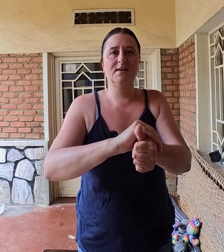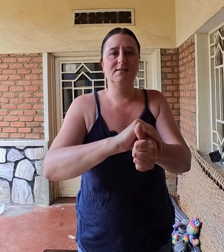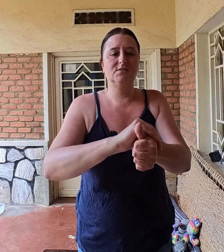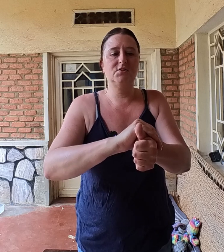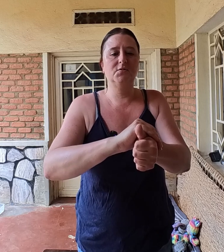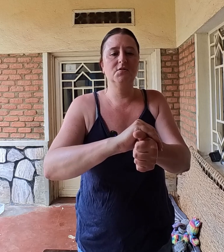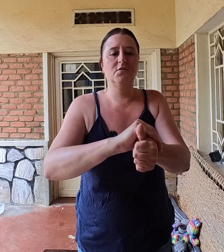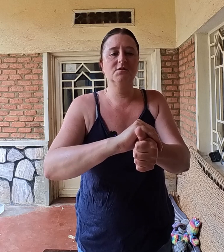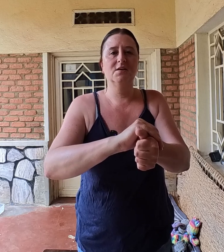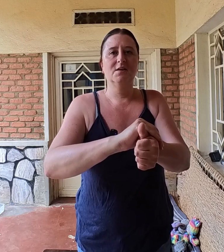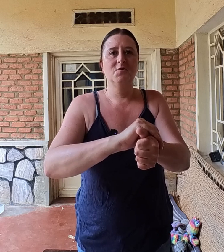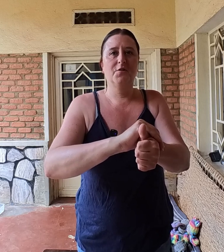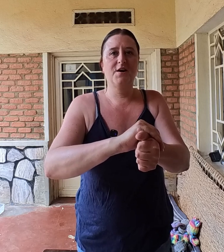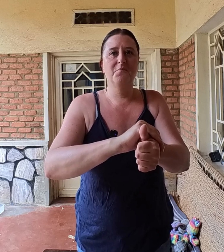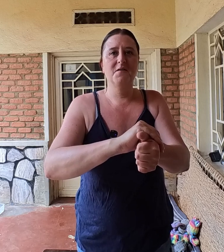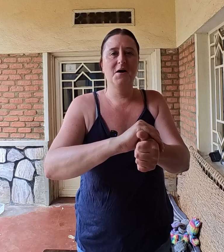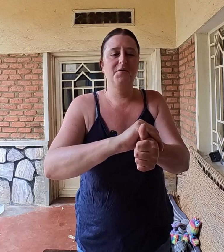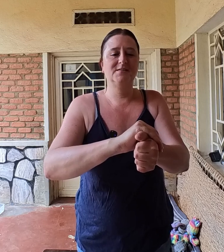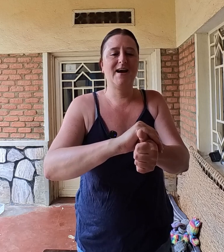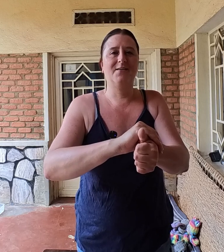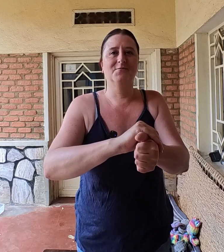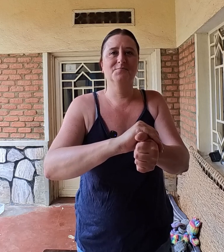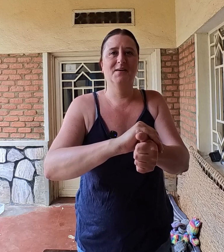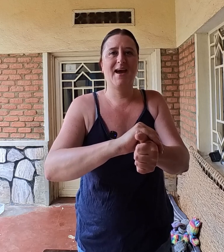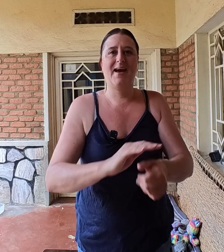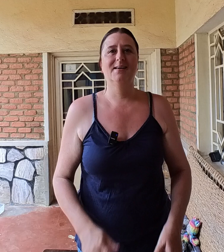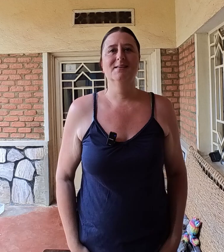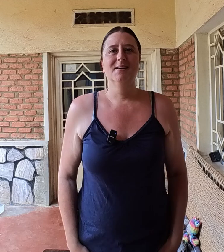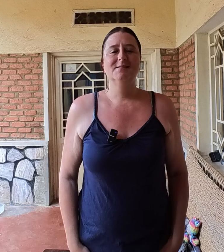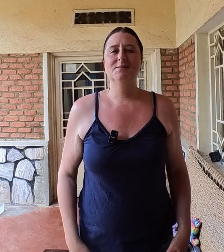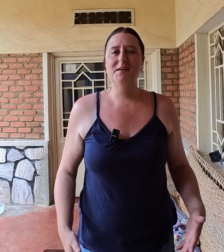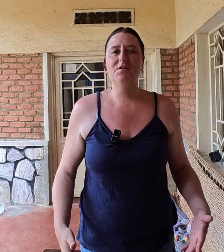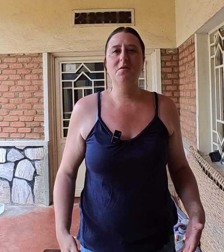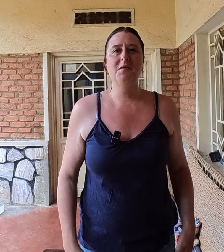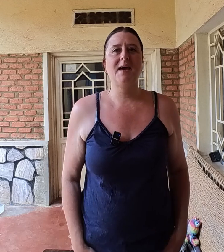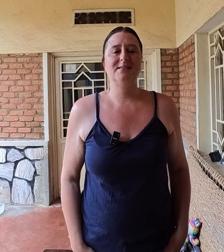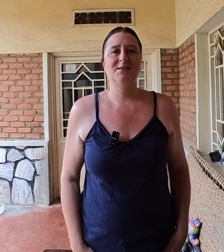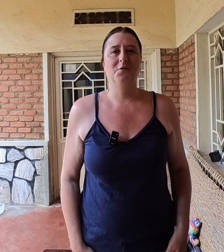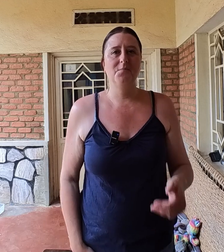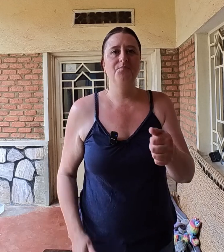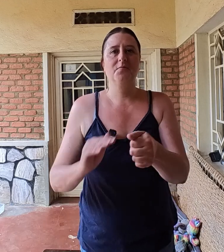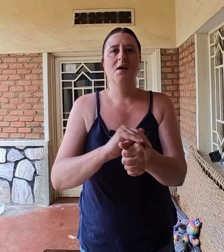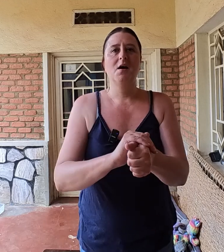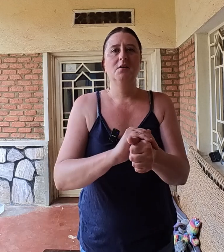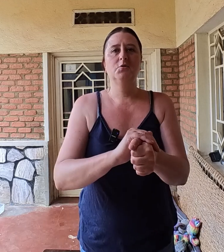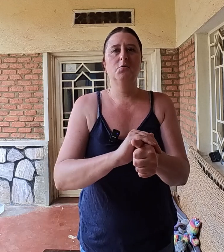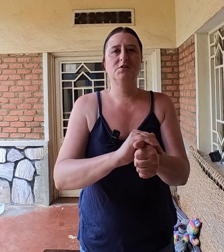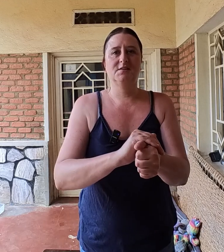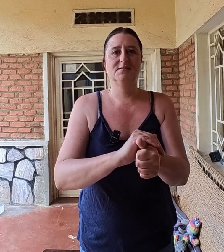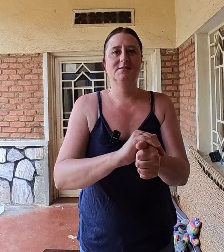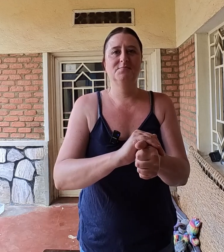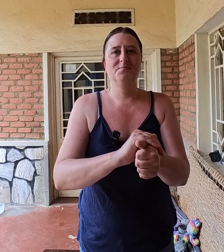sign is to nod your thumb up and down. Okay, so it's a bit of a complicated one. Tortoise.